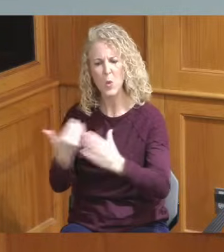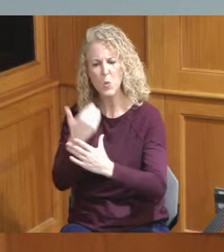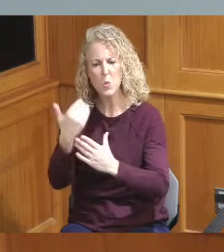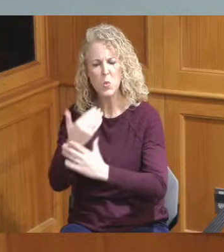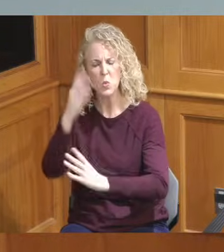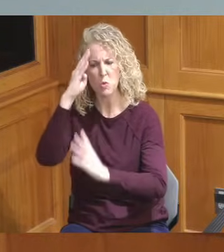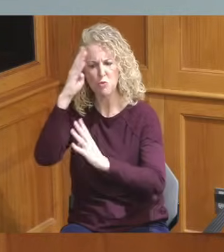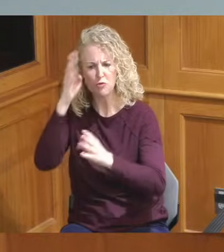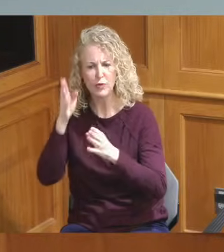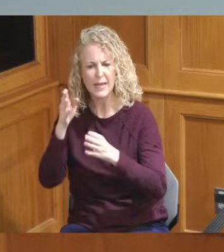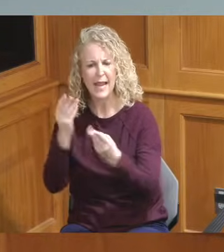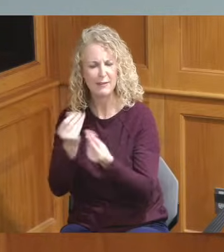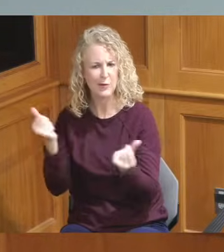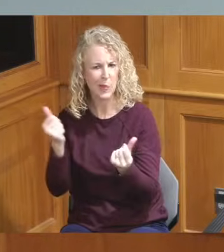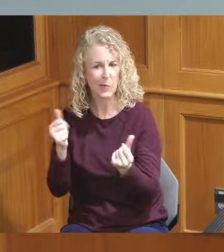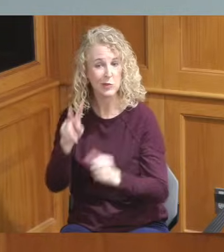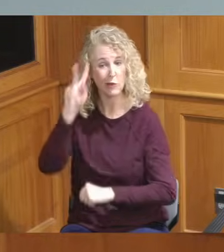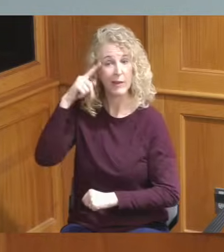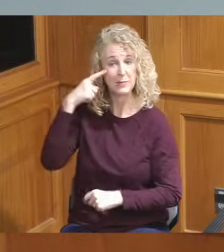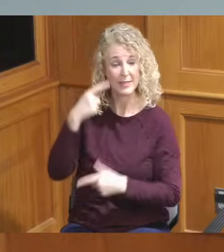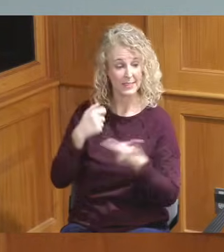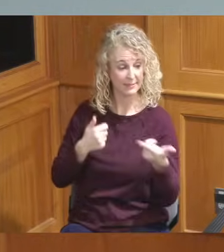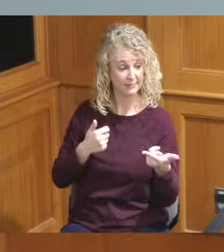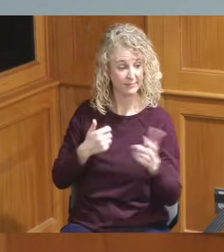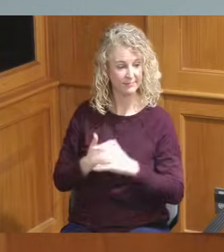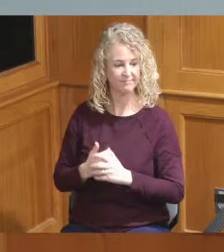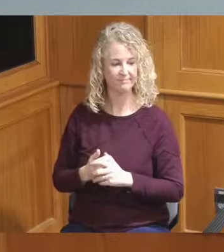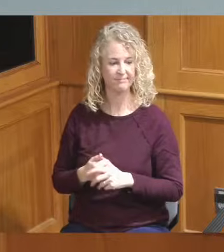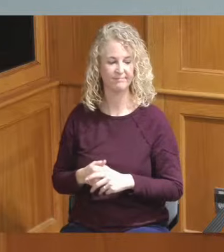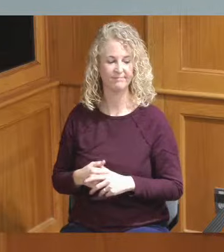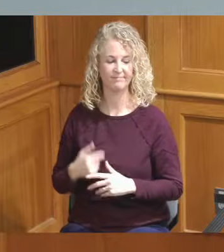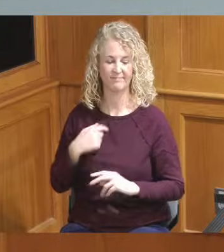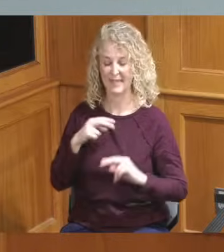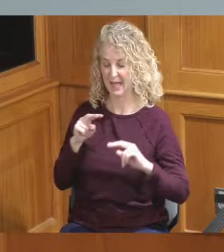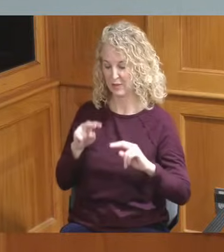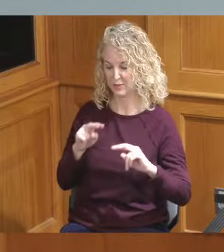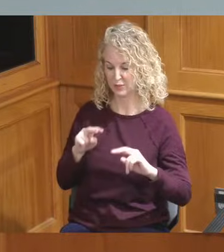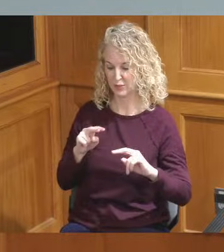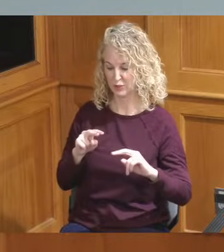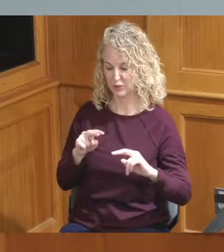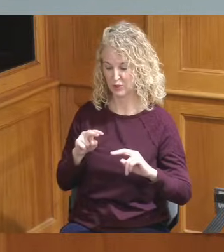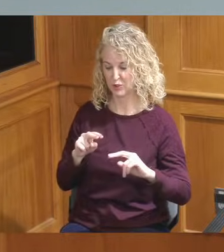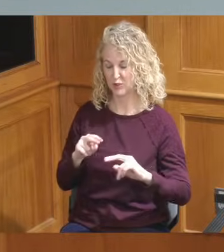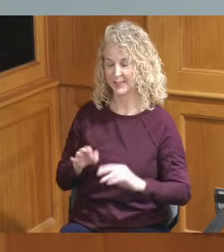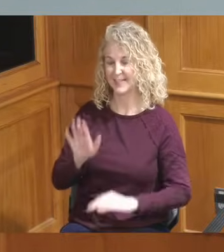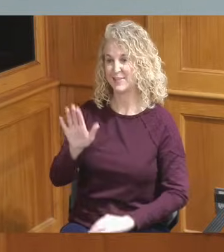we move forward. So, Vice President Ree, I was looking at the face of Mr. Johnson when you were